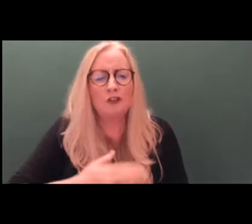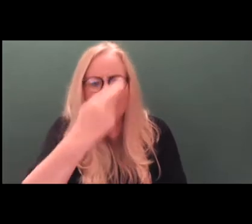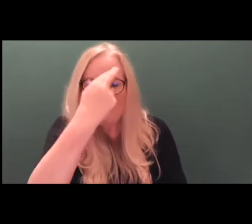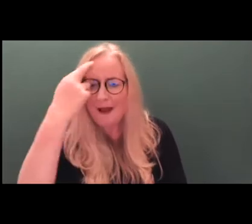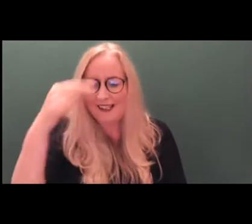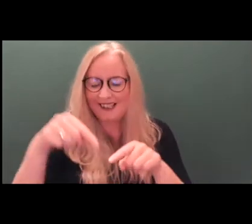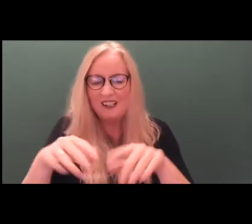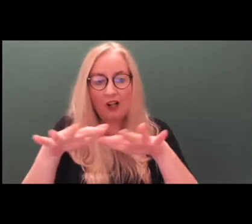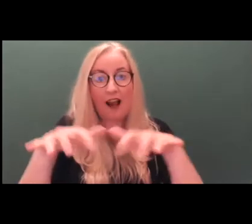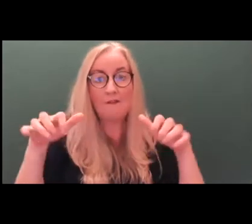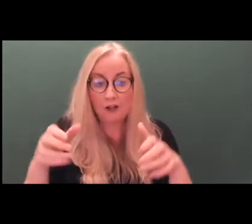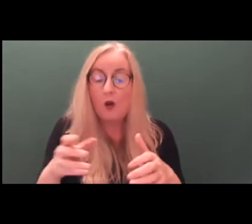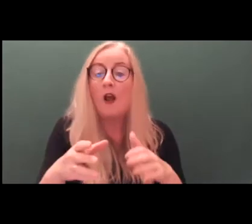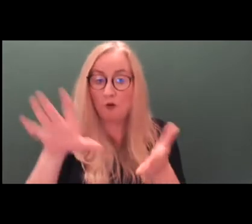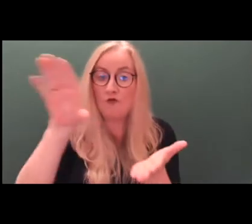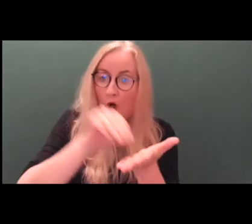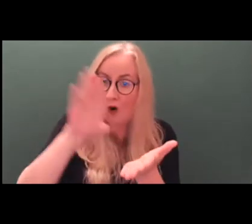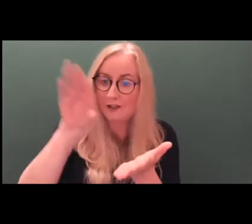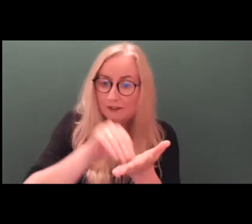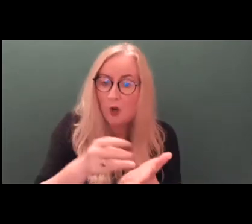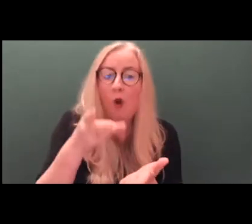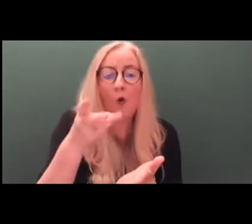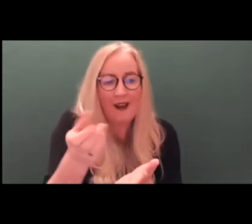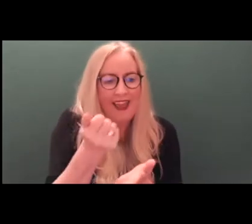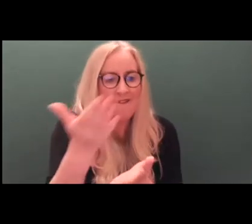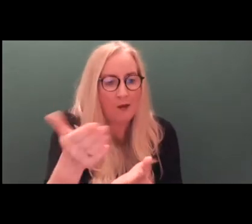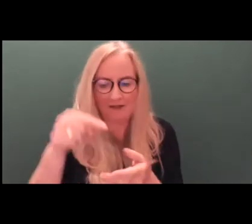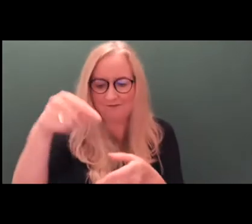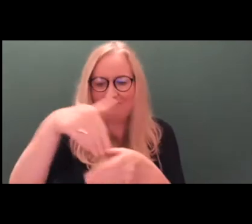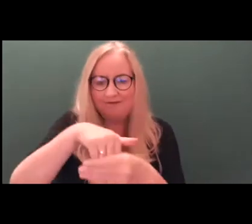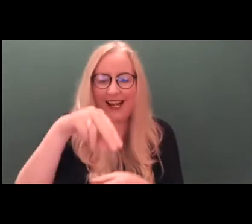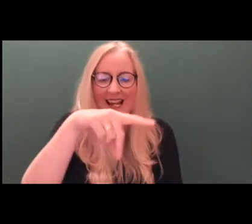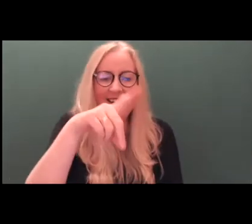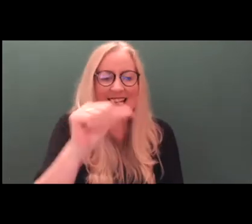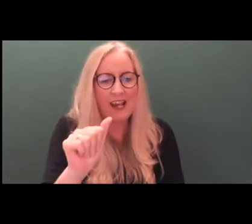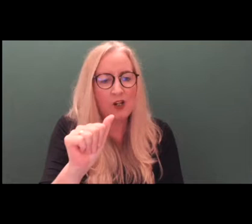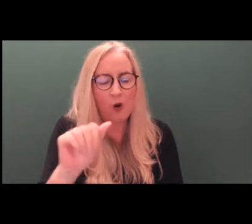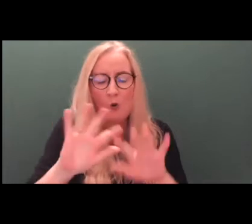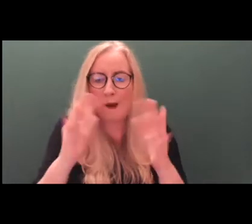being recorded, and will be made available on the NDA website and YouTube channel in the coming